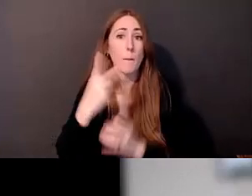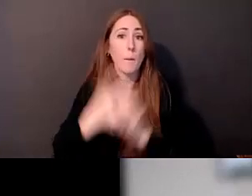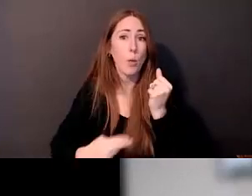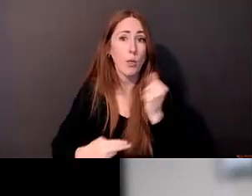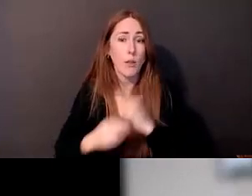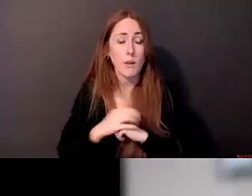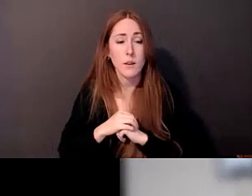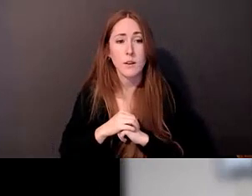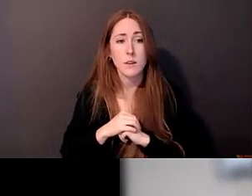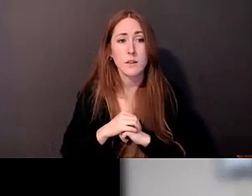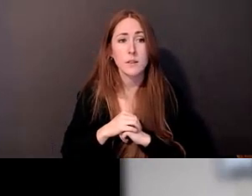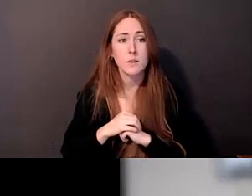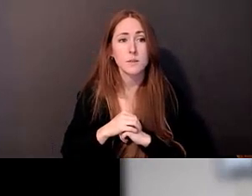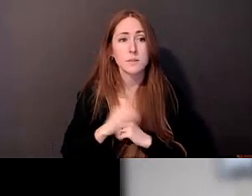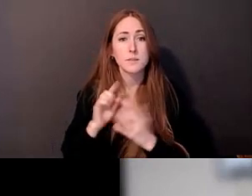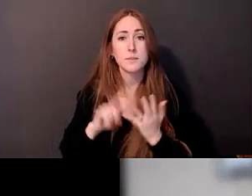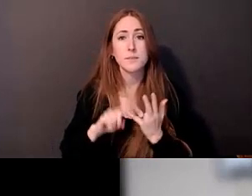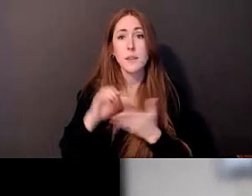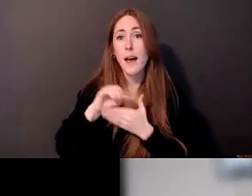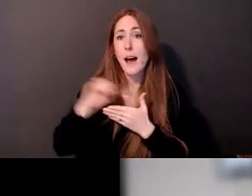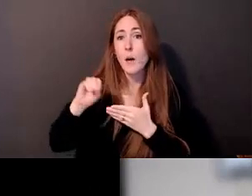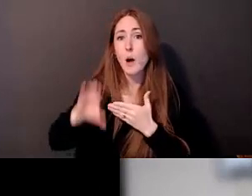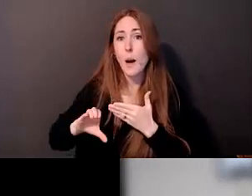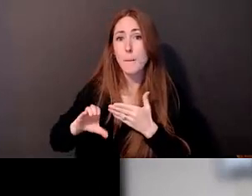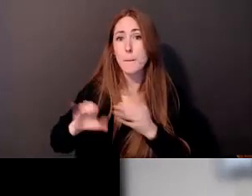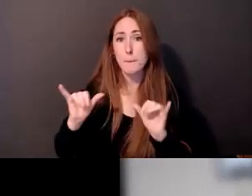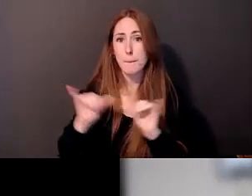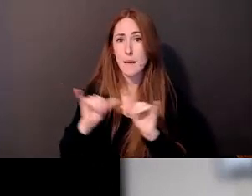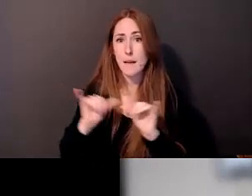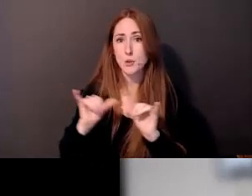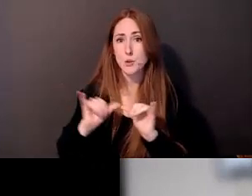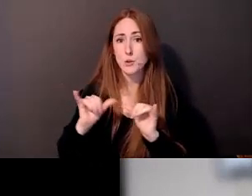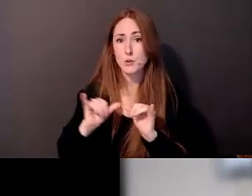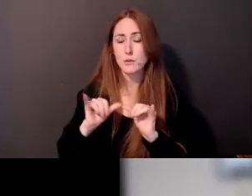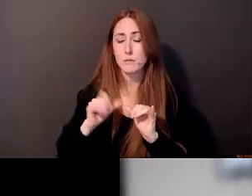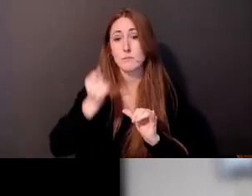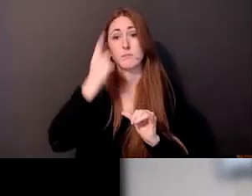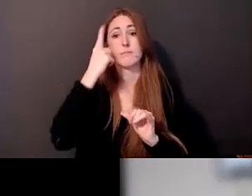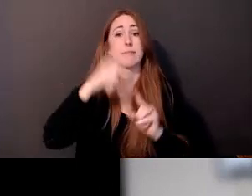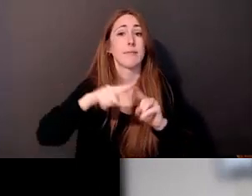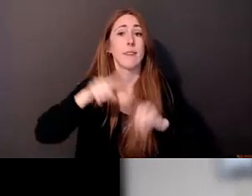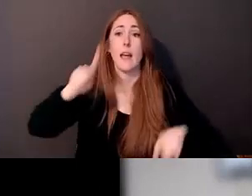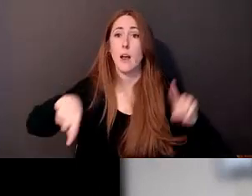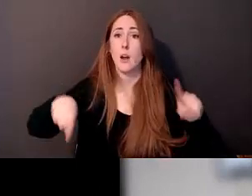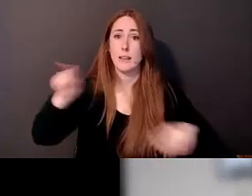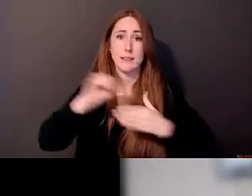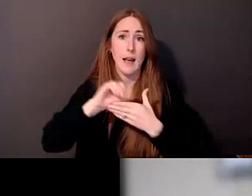In terms of outcome measures, there were various outcome measures employed, such as Likert scale